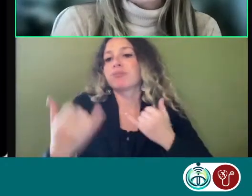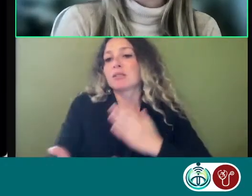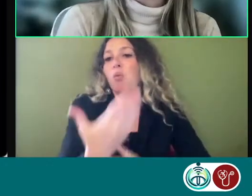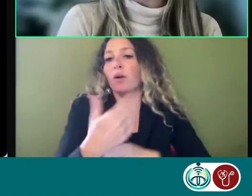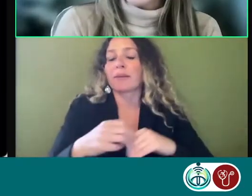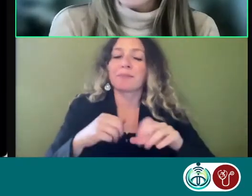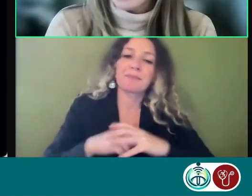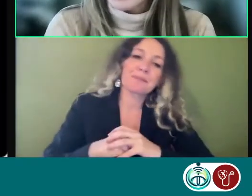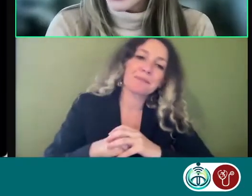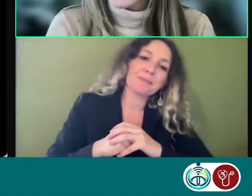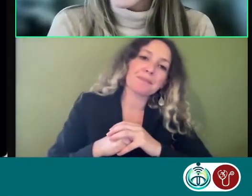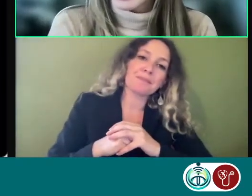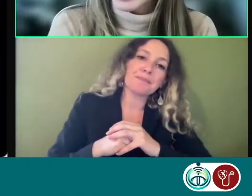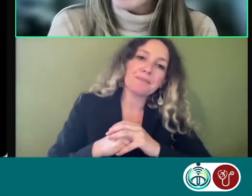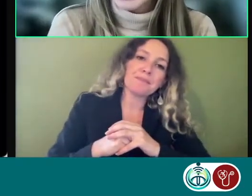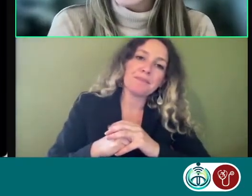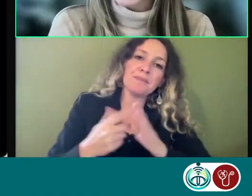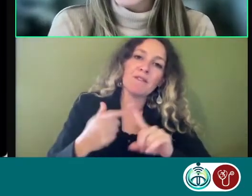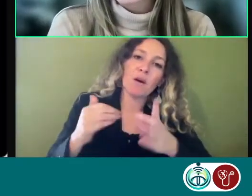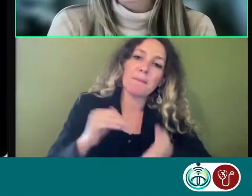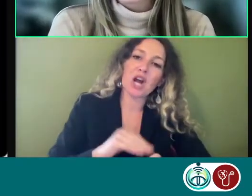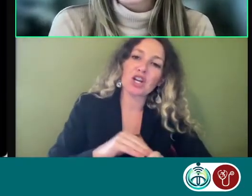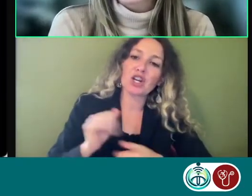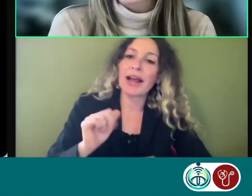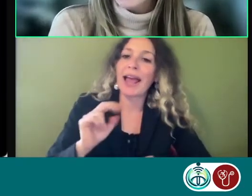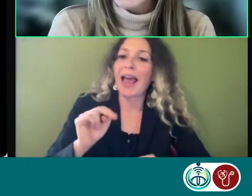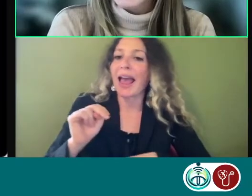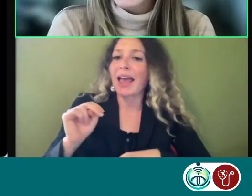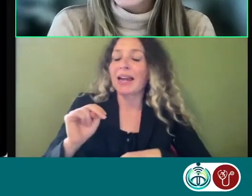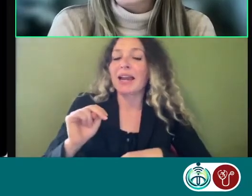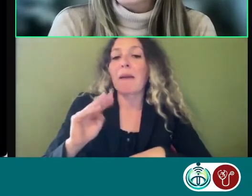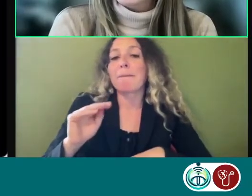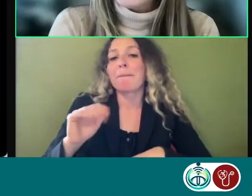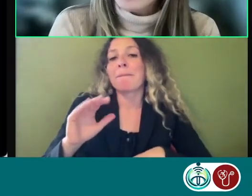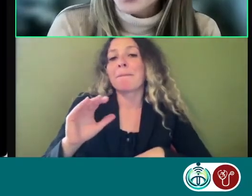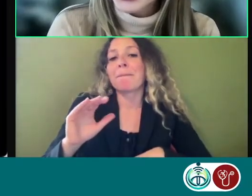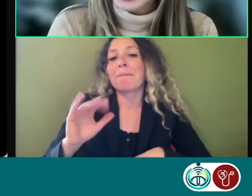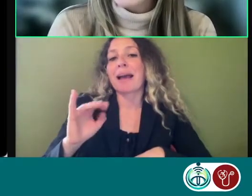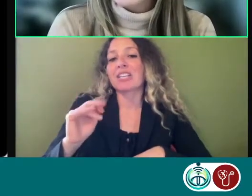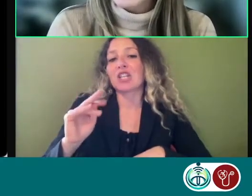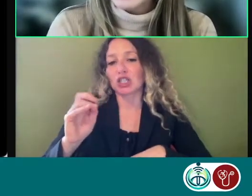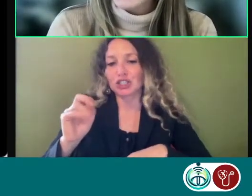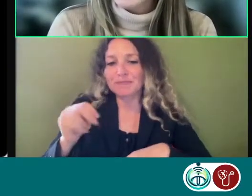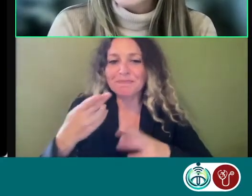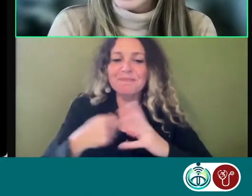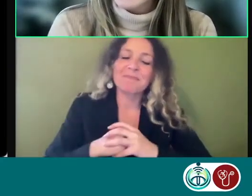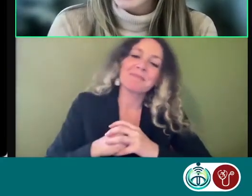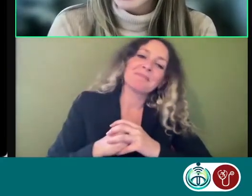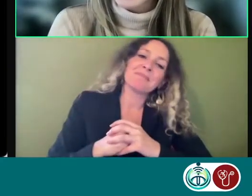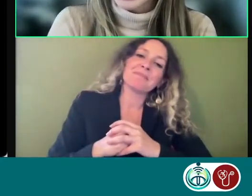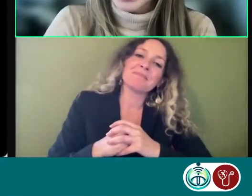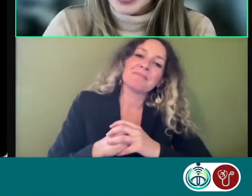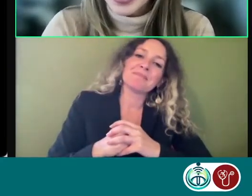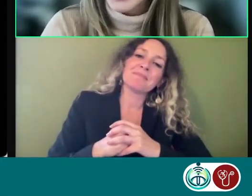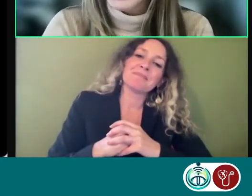was wonderfully done from Dr. Anne McIntosh. She quoted former chairman Andres Gallegos